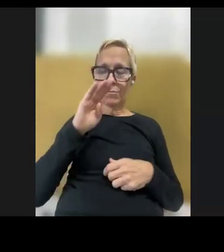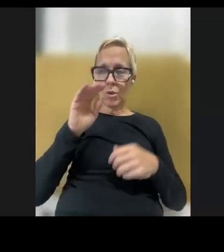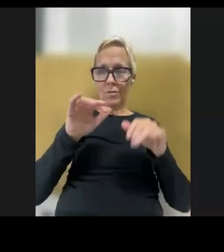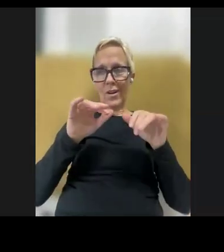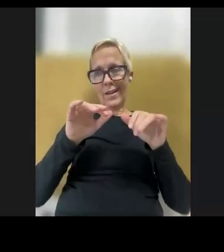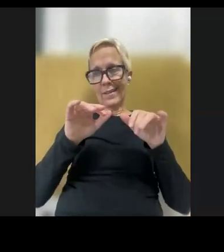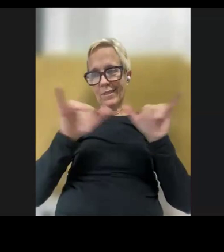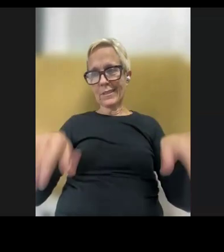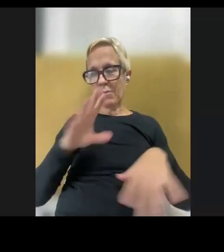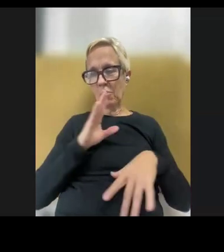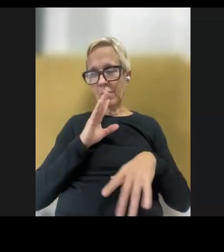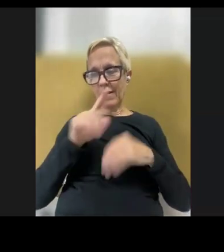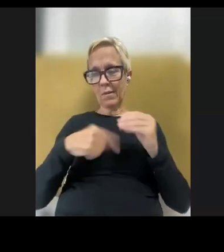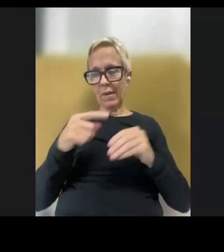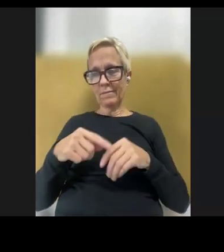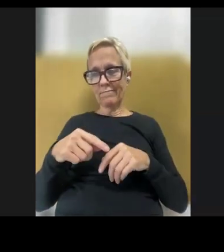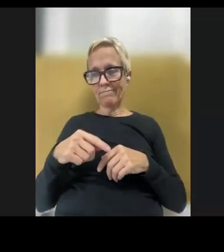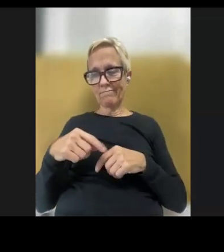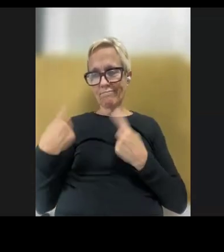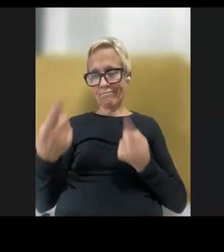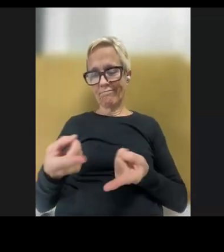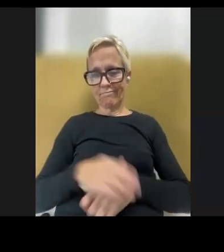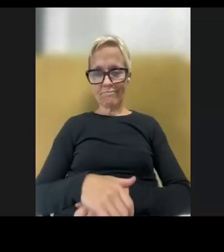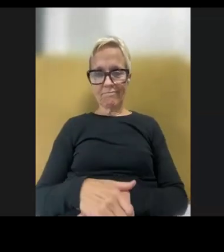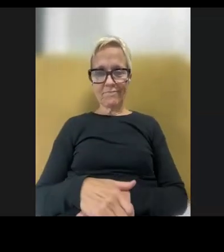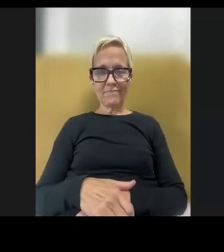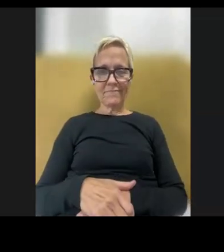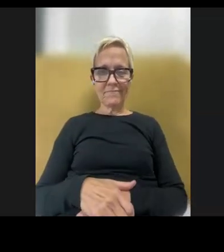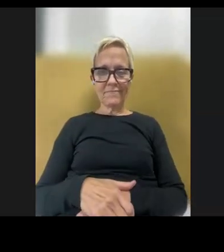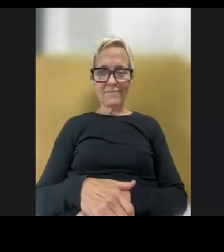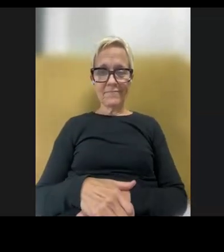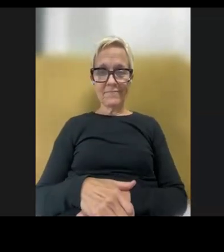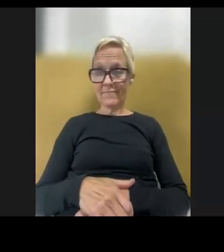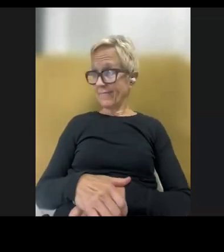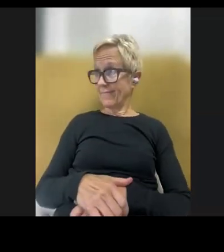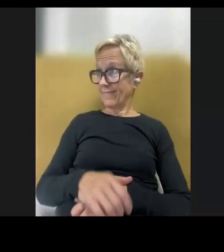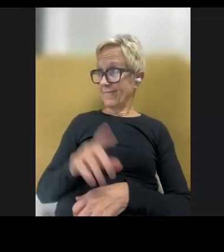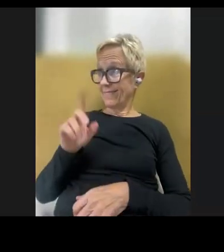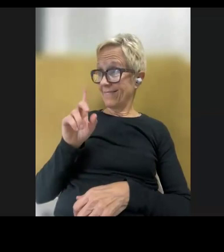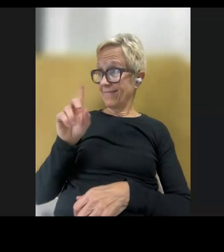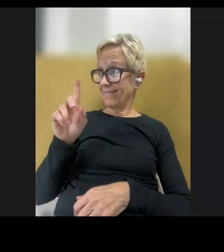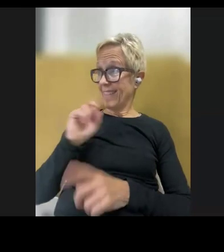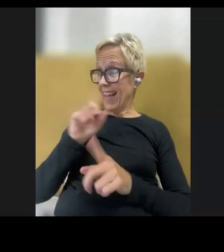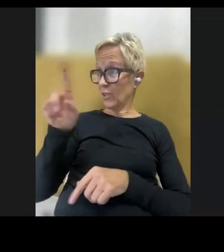That the state offers.